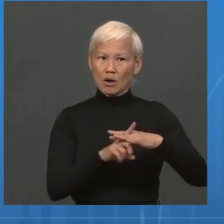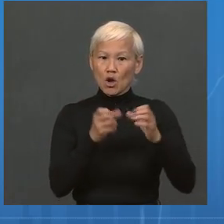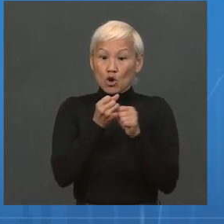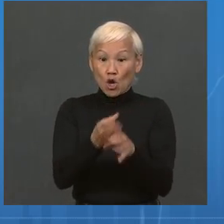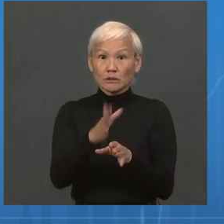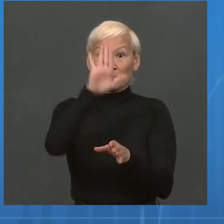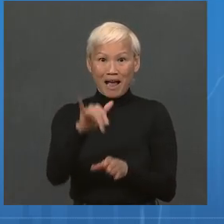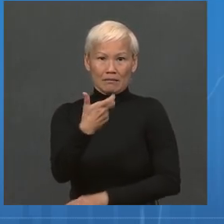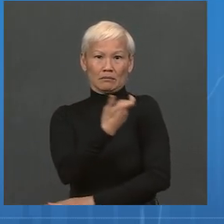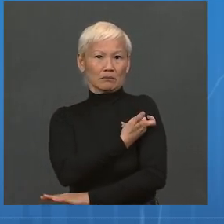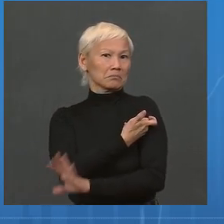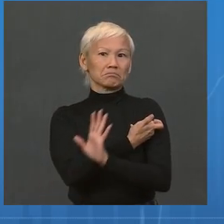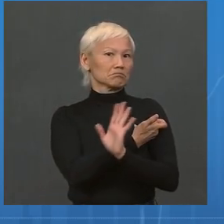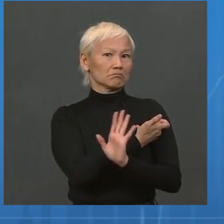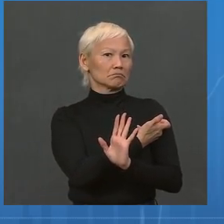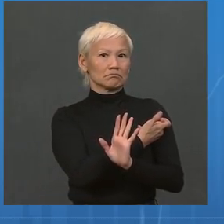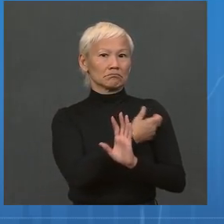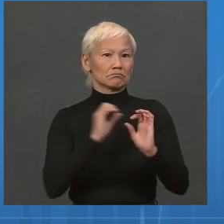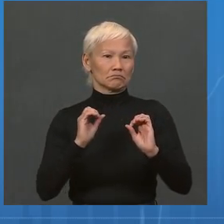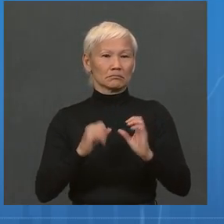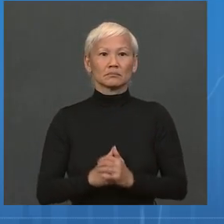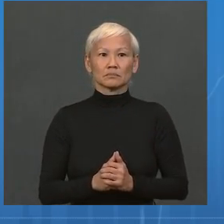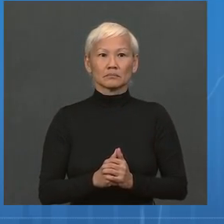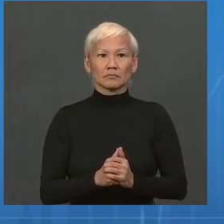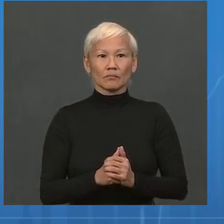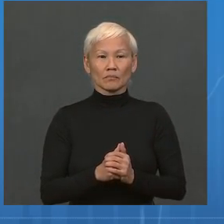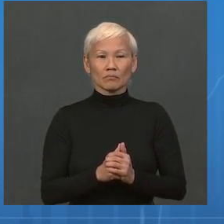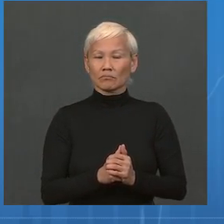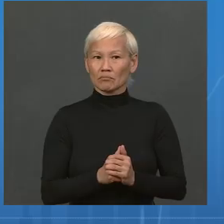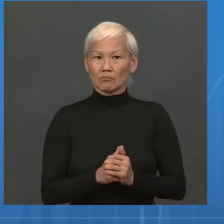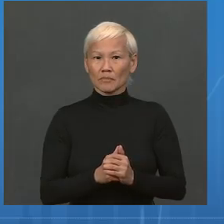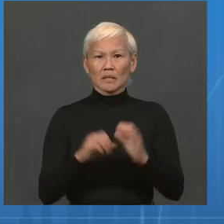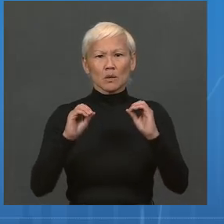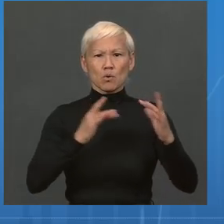and especially the risk of COVID-induced myocarditis. Mr. Zients: Next question, please.